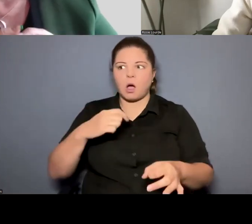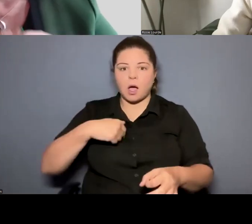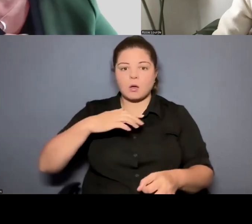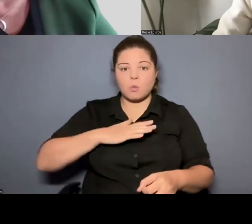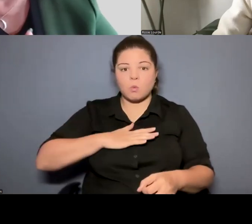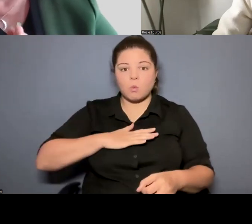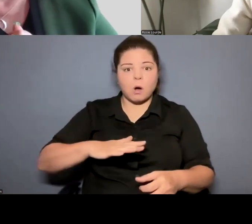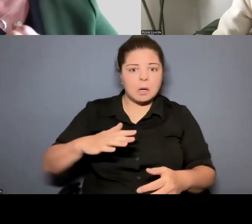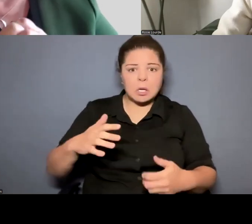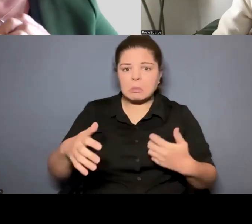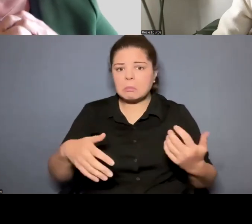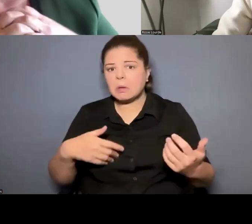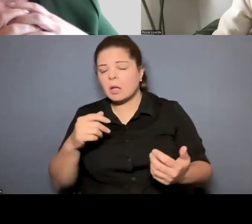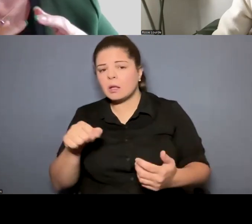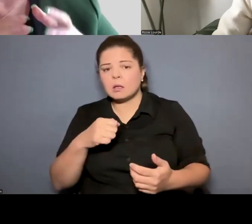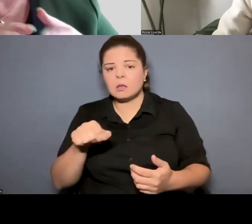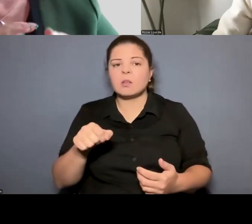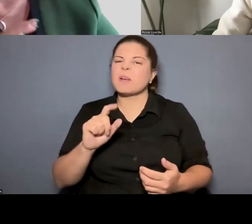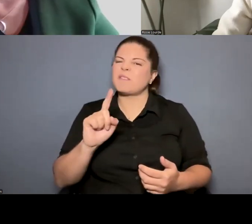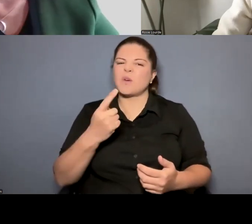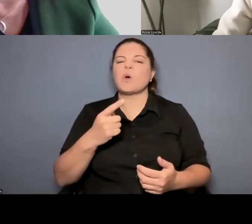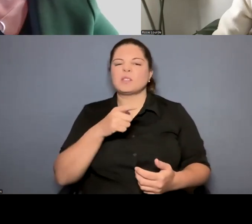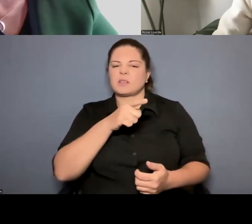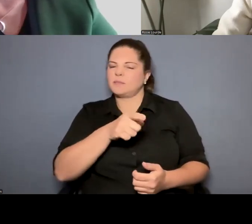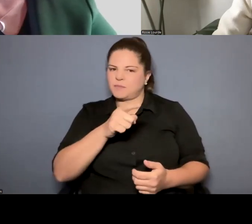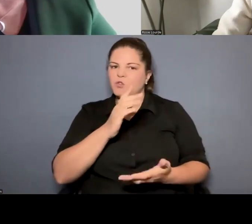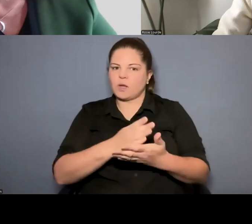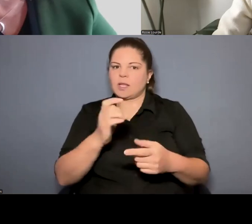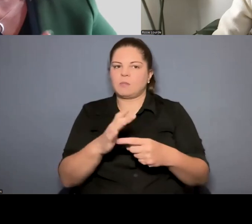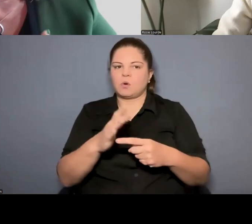the first things should be, I'm really,-- I have had something really traumatic happen